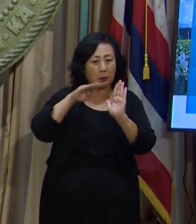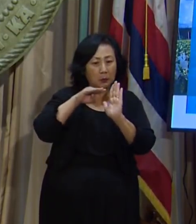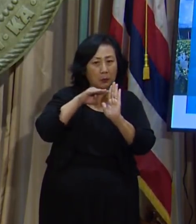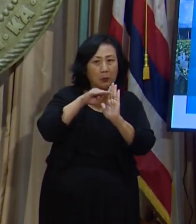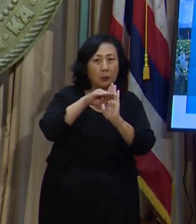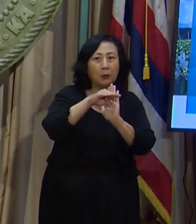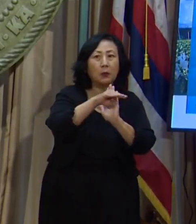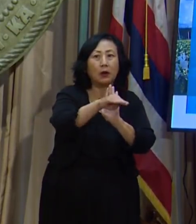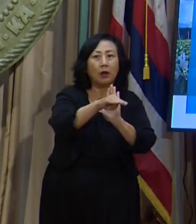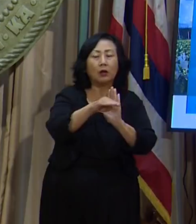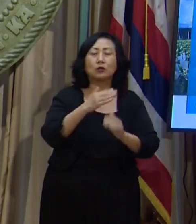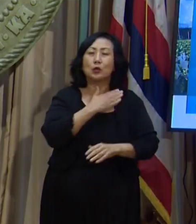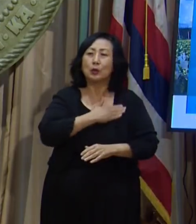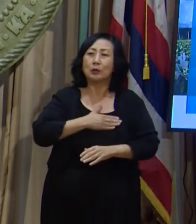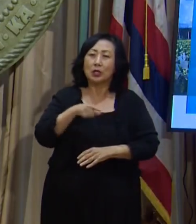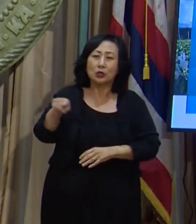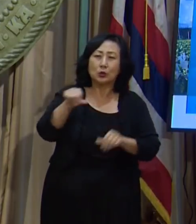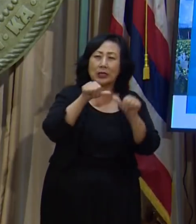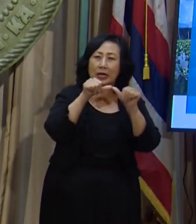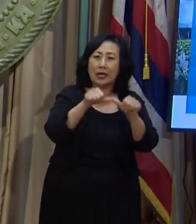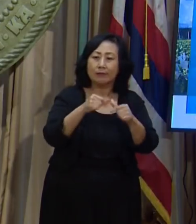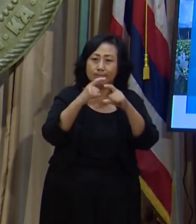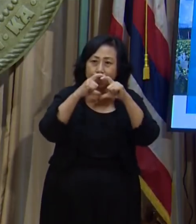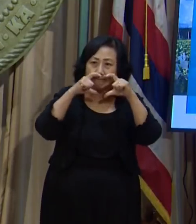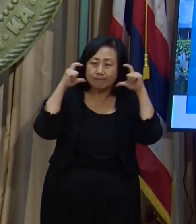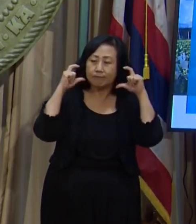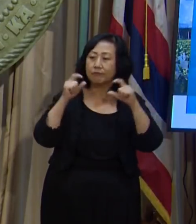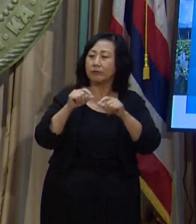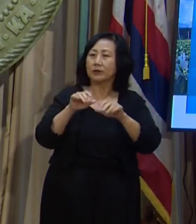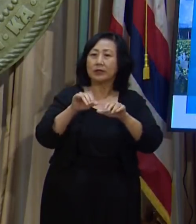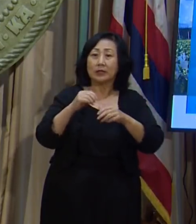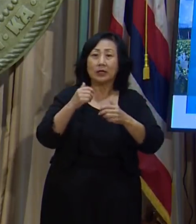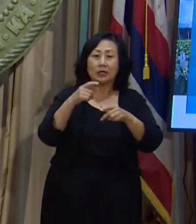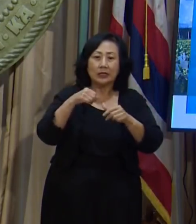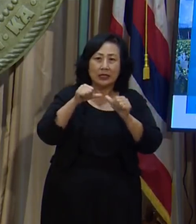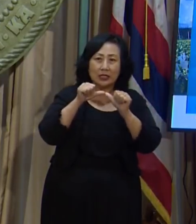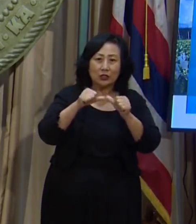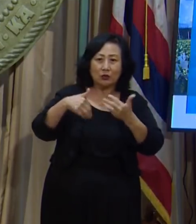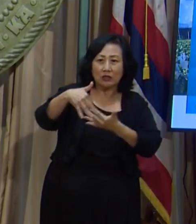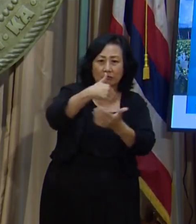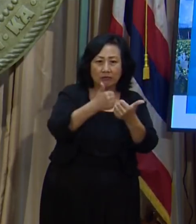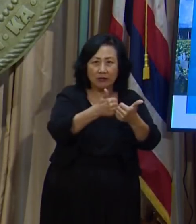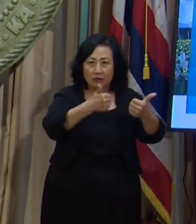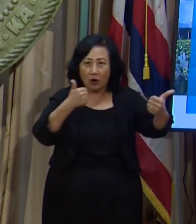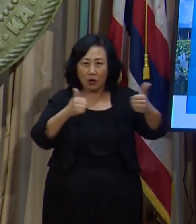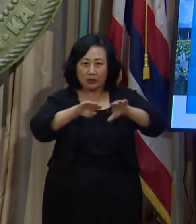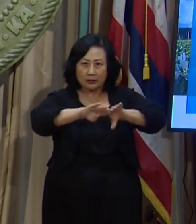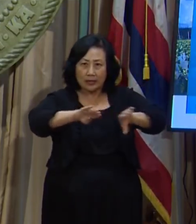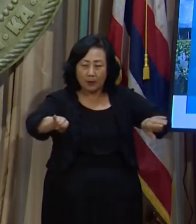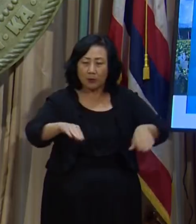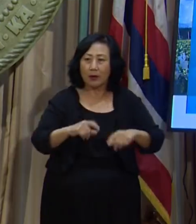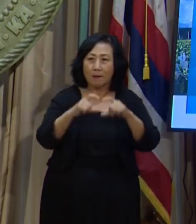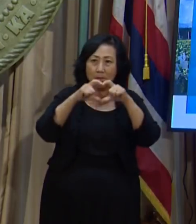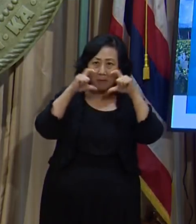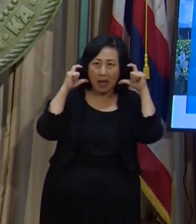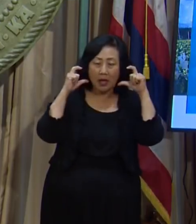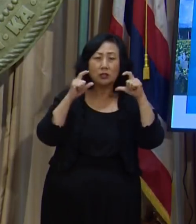IN A REDUCTION IN CASES. THE NUMBER OF NEW CASES HAS BEEN STABLE, AND WE ARE FLATTENING THE CURVE. SO PLEASE, CONTINUE WHAT YOU ARE